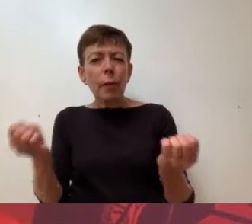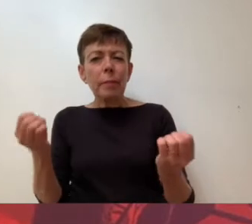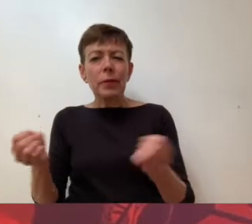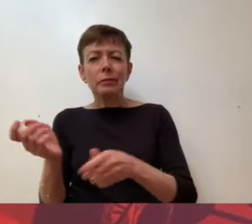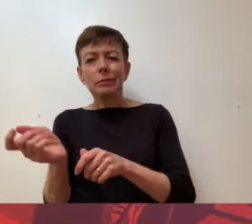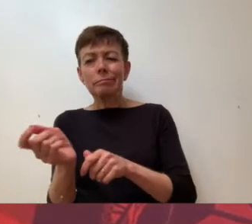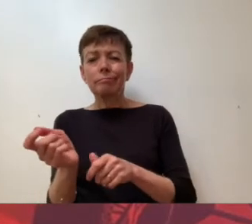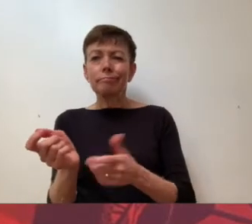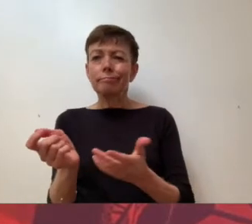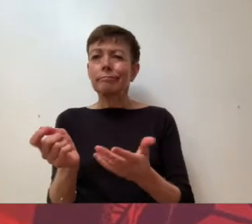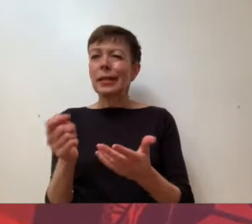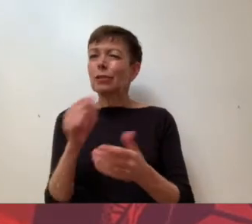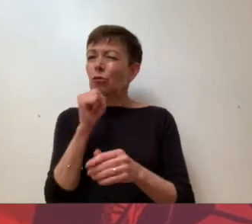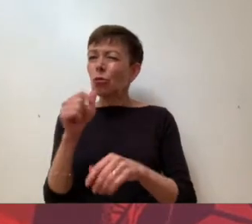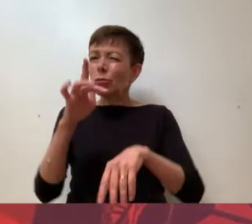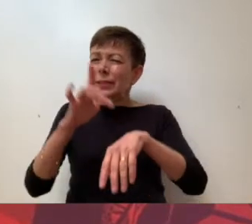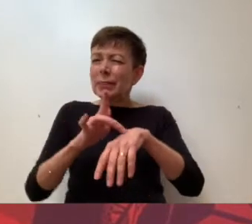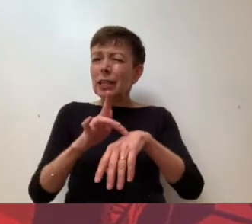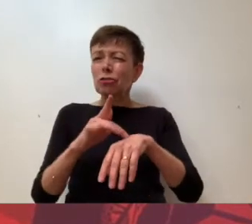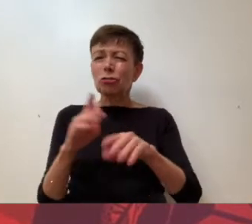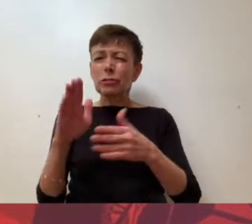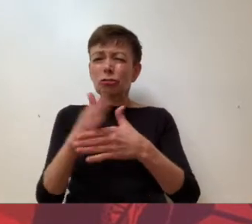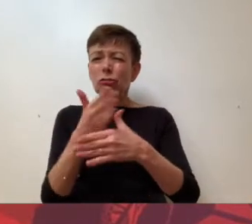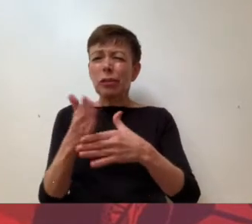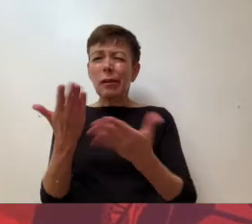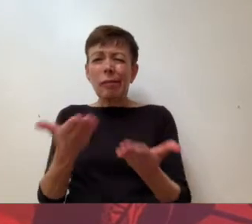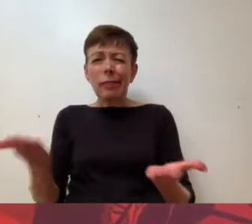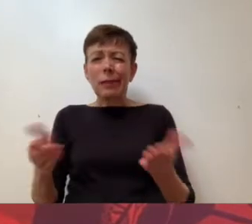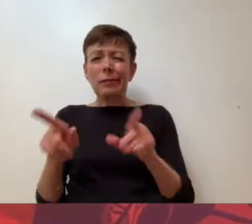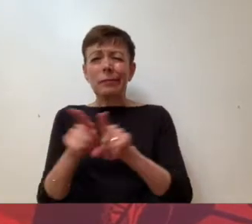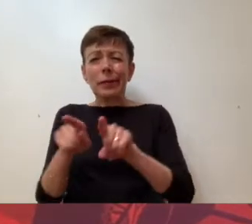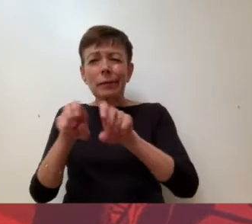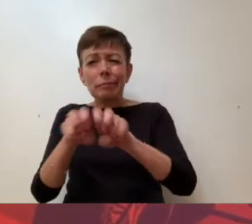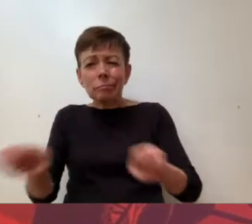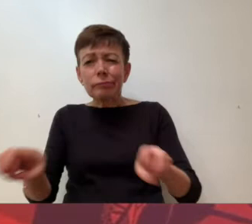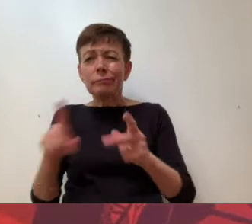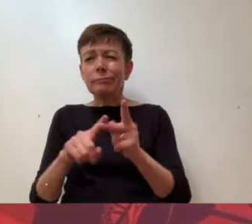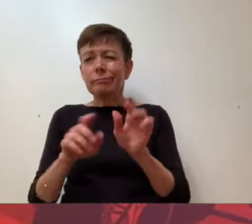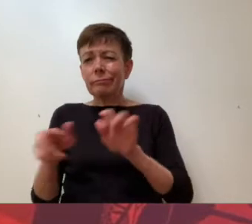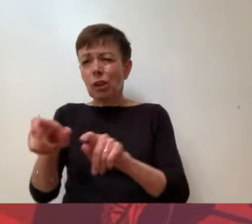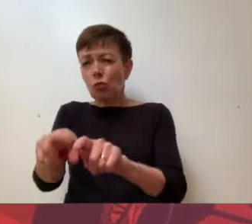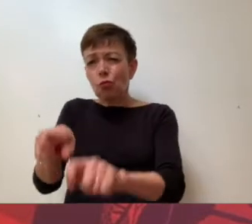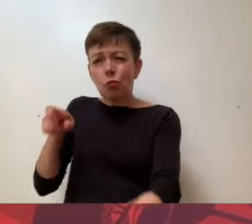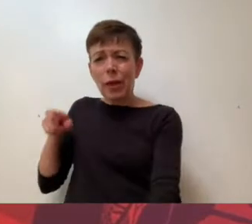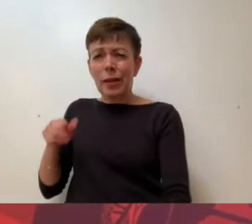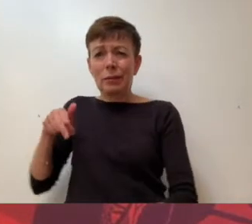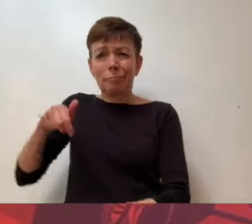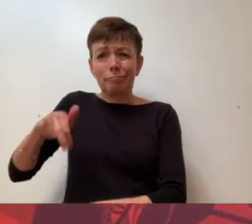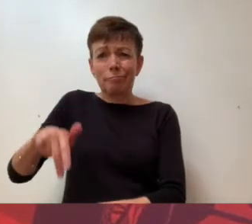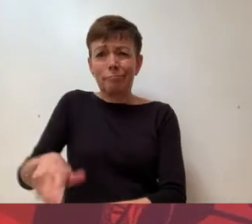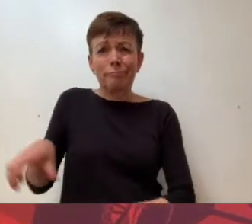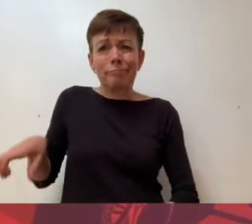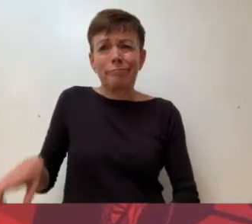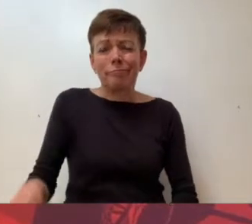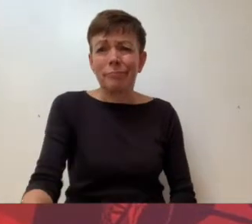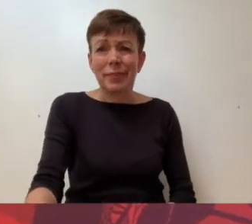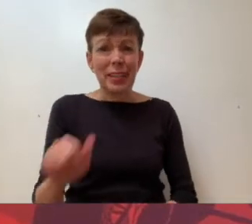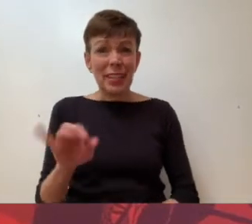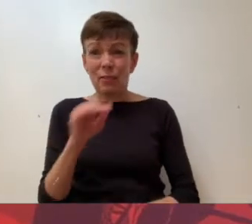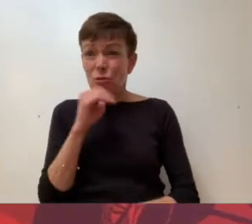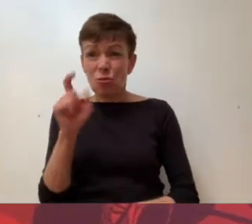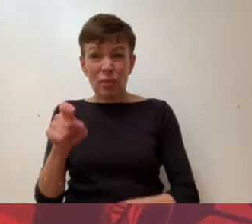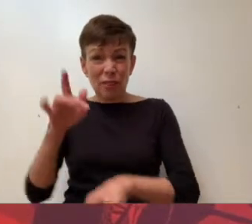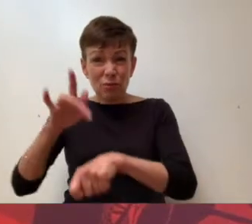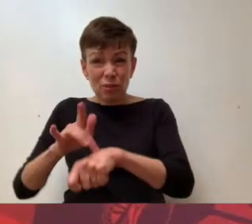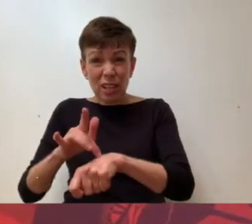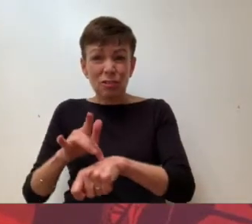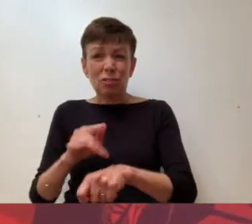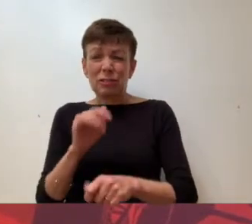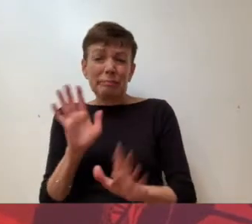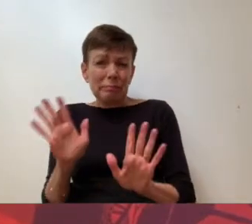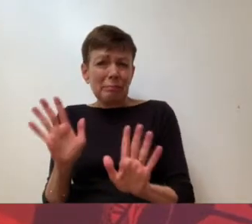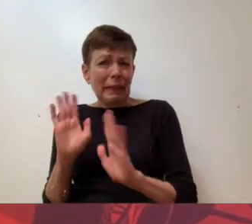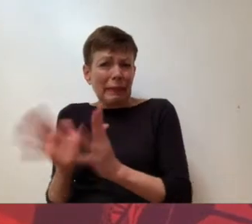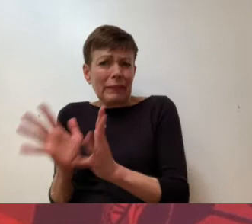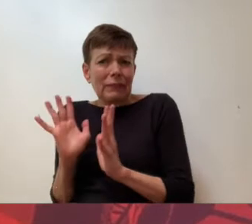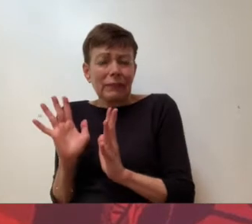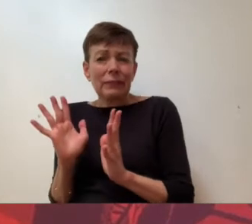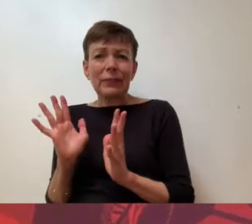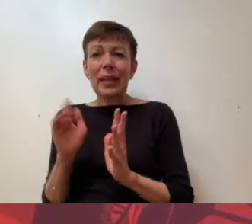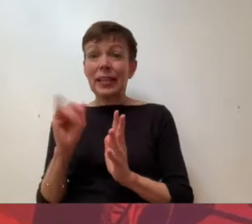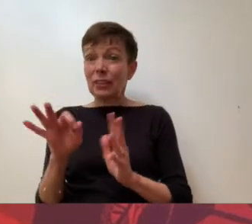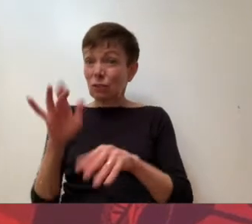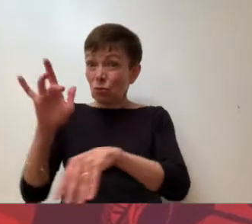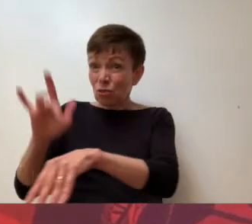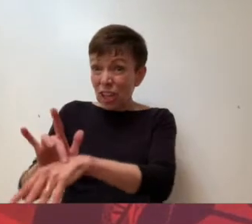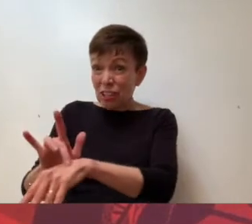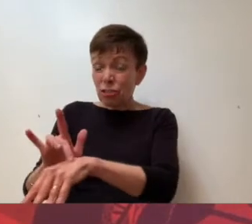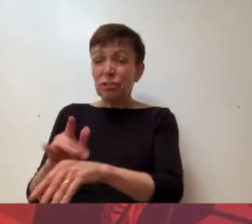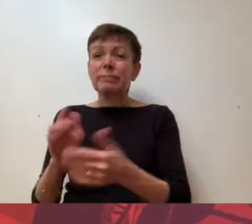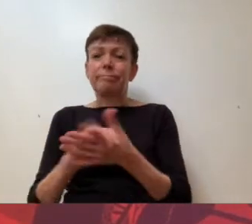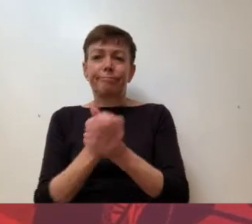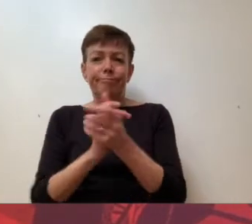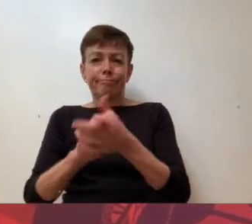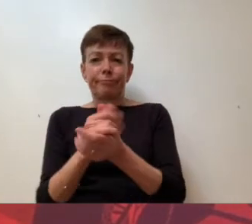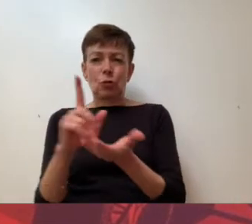any questions that you may have today. Thank you for tuning in.